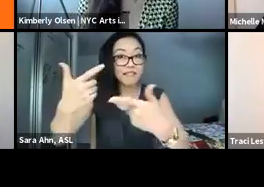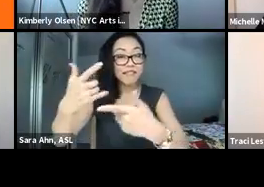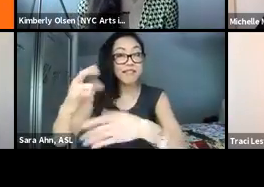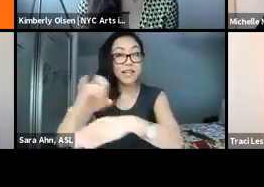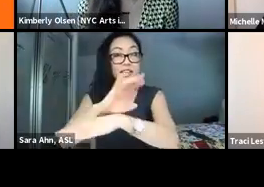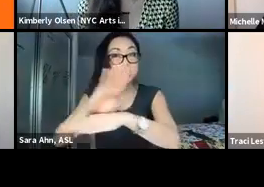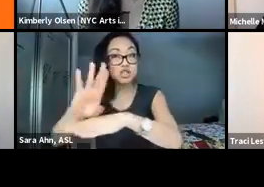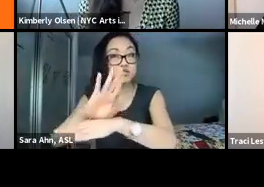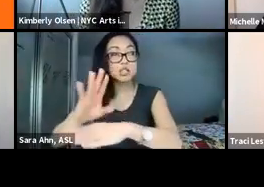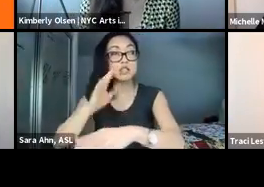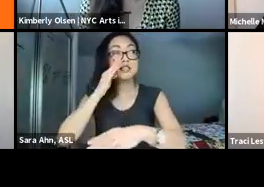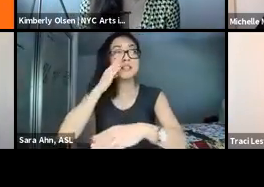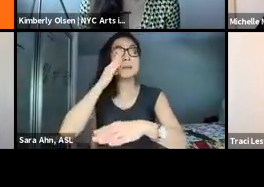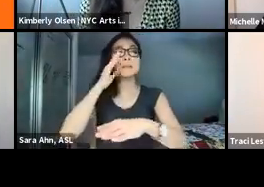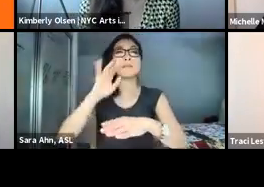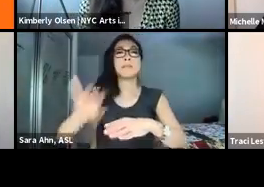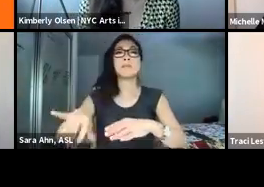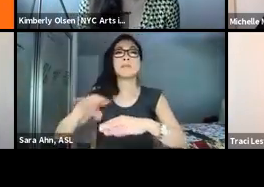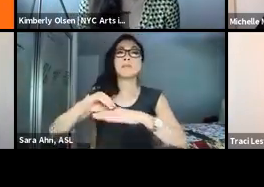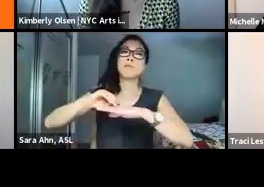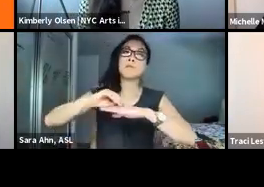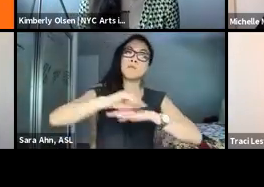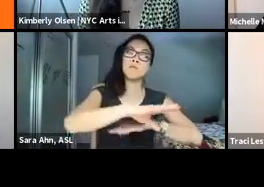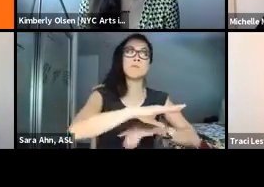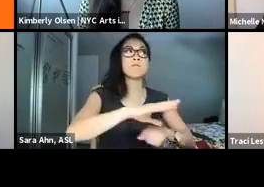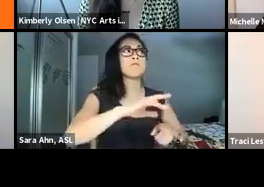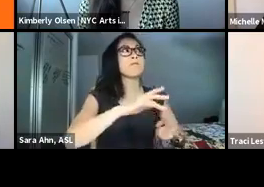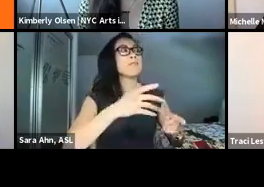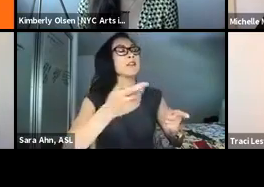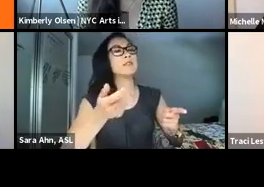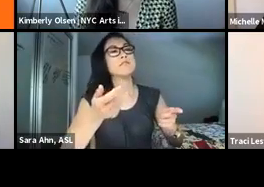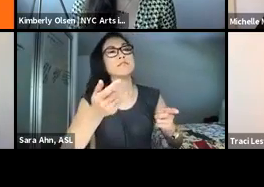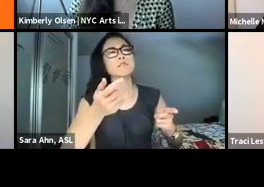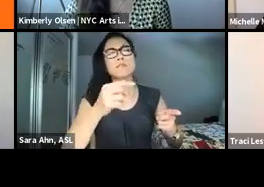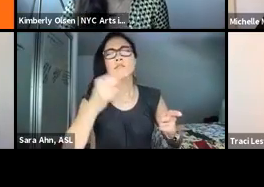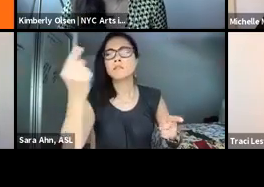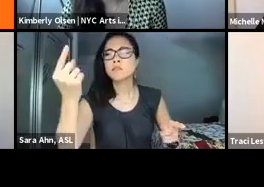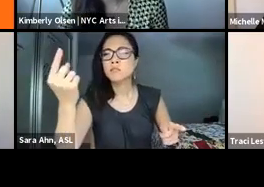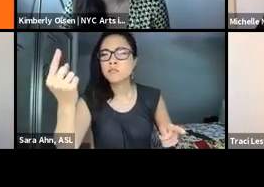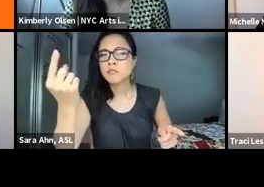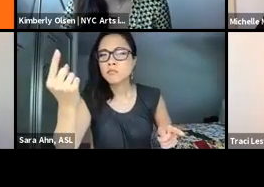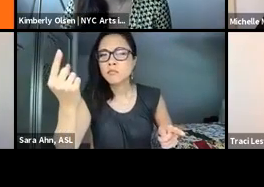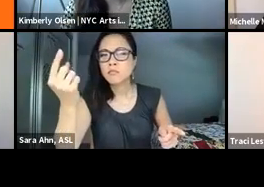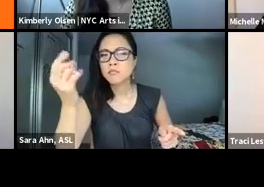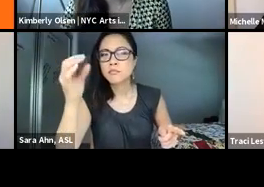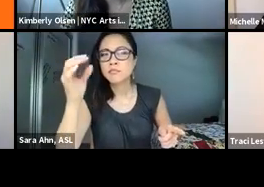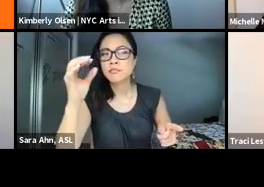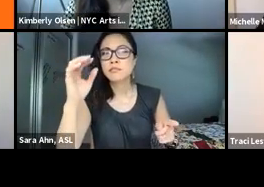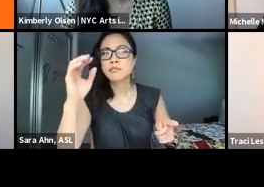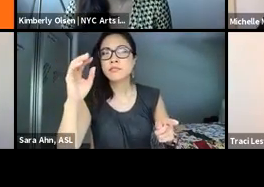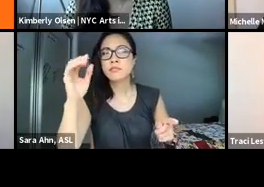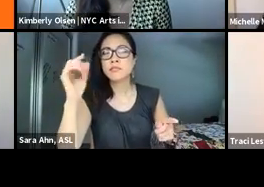Alejandra Duque Cifuentes: What you're highlighting here, Michelle, is the